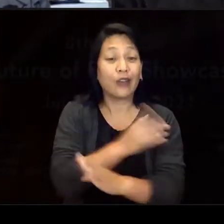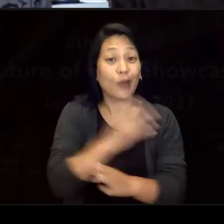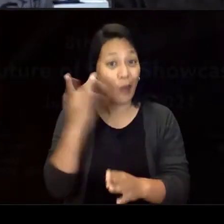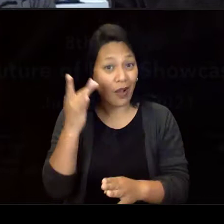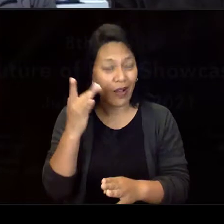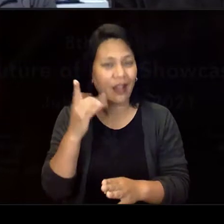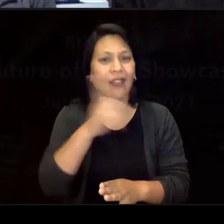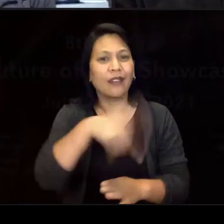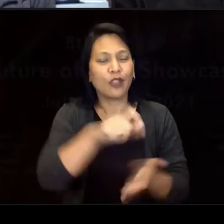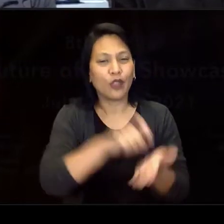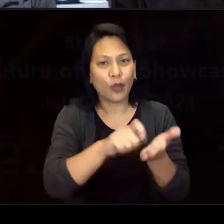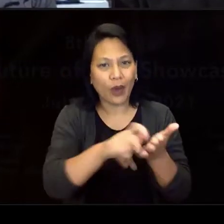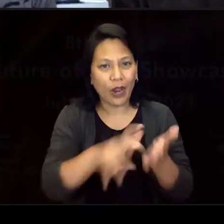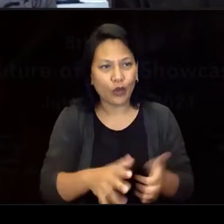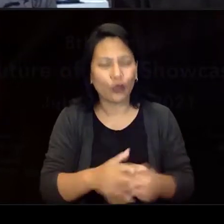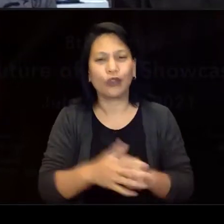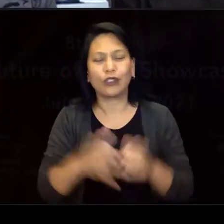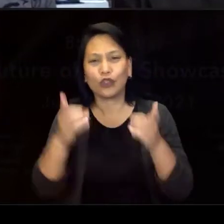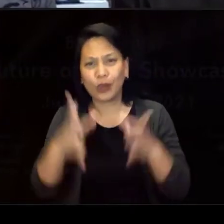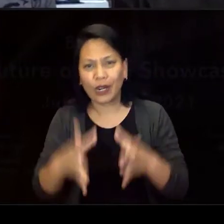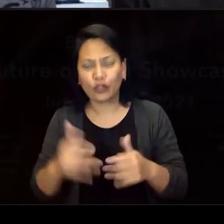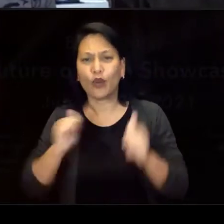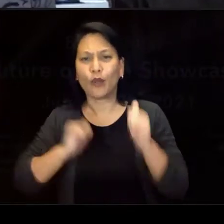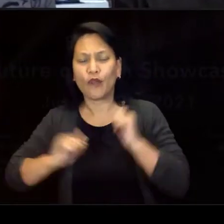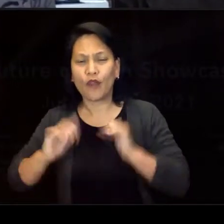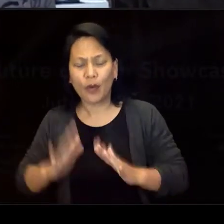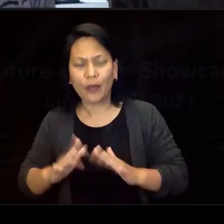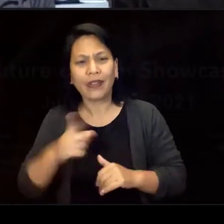where the actor/performers consent and boundaries are.